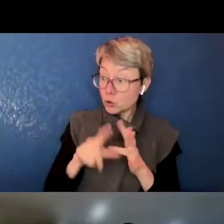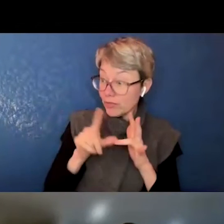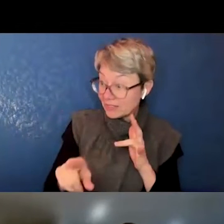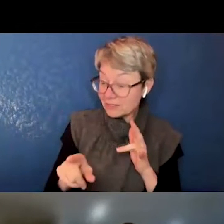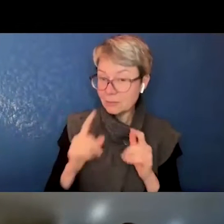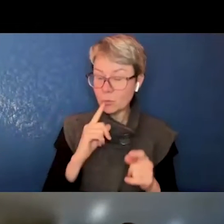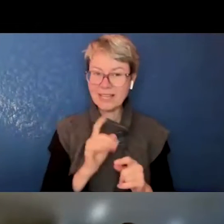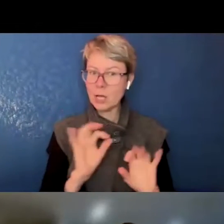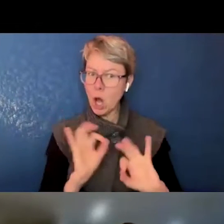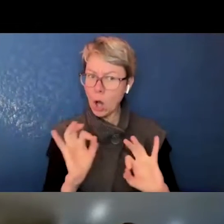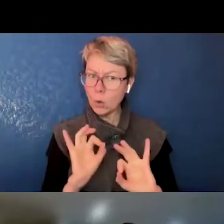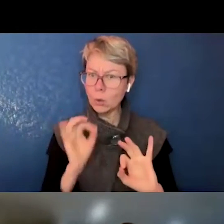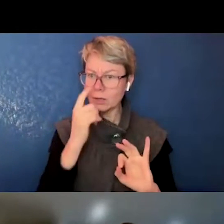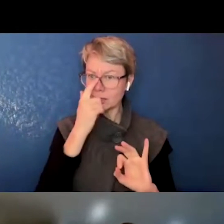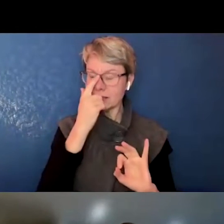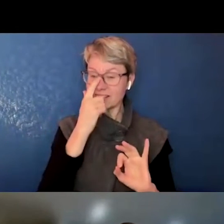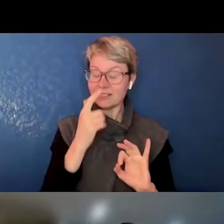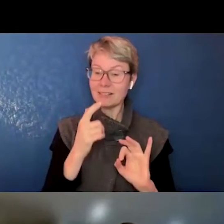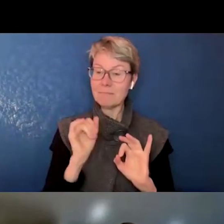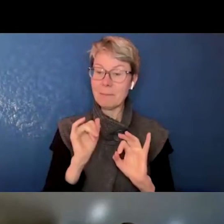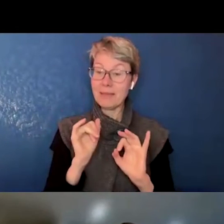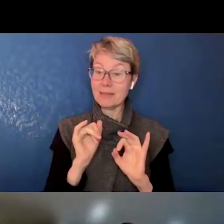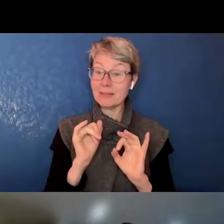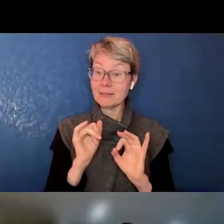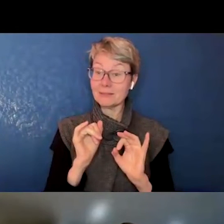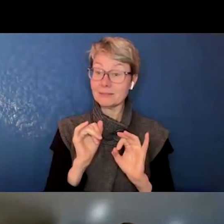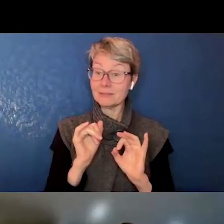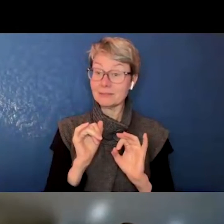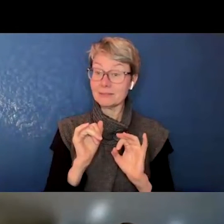for a legal reason there's a strategic reason why if you do that you're going to get in trouble or